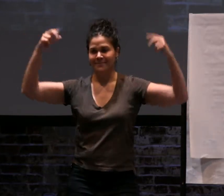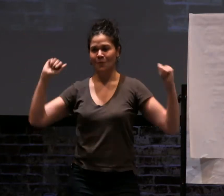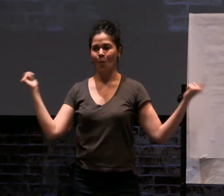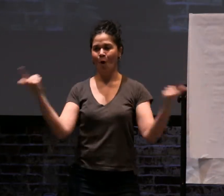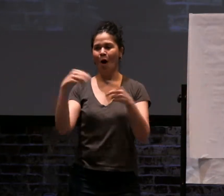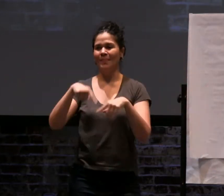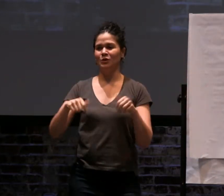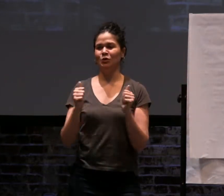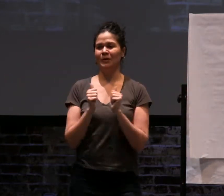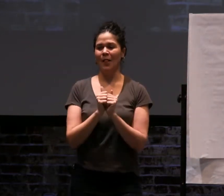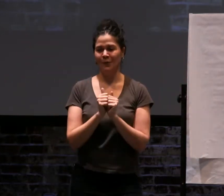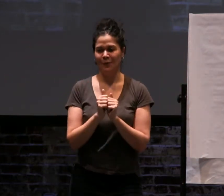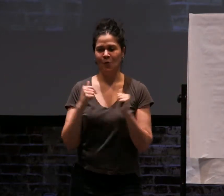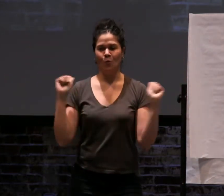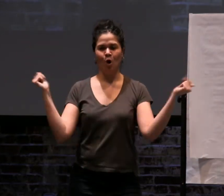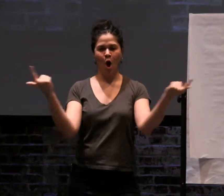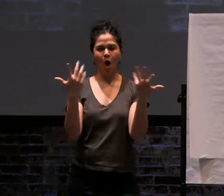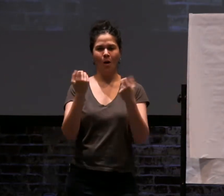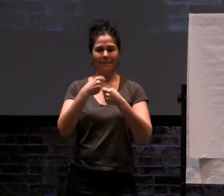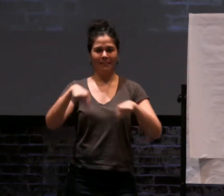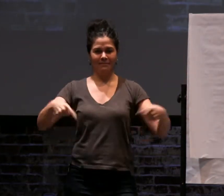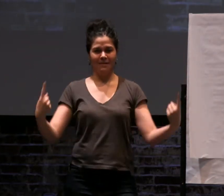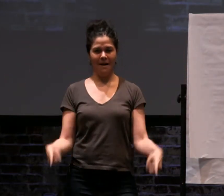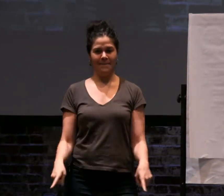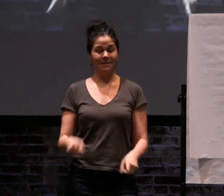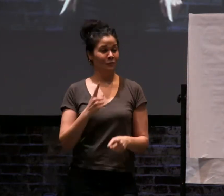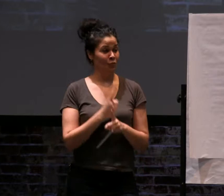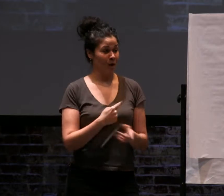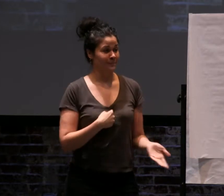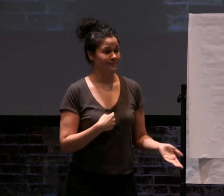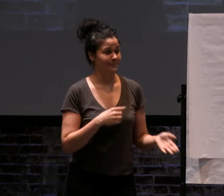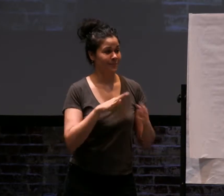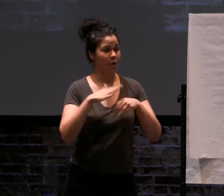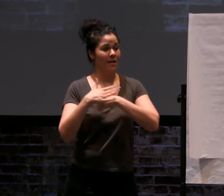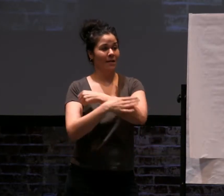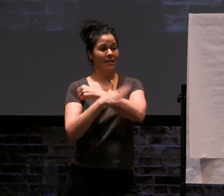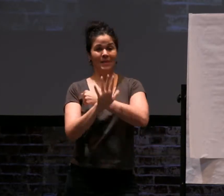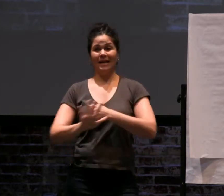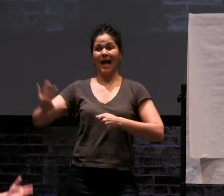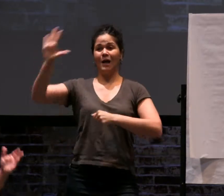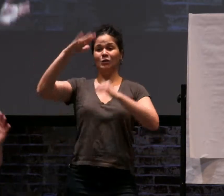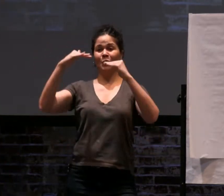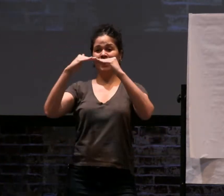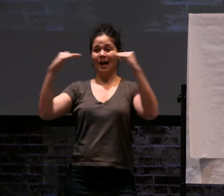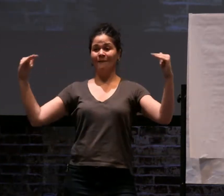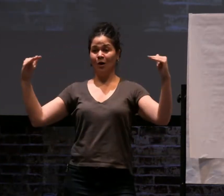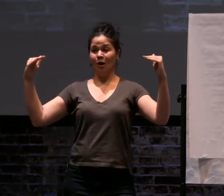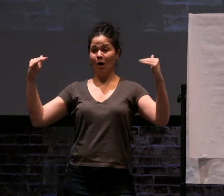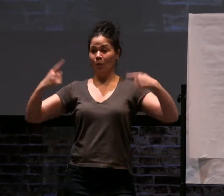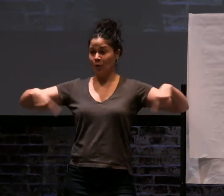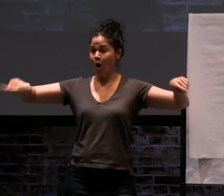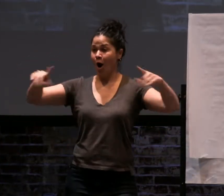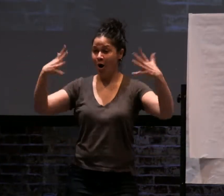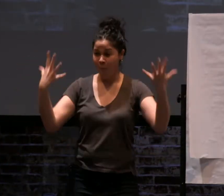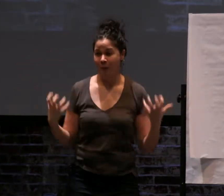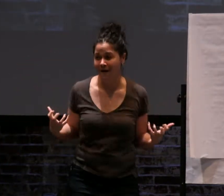And we all know how high the stakes are and how important it is to us that we make this happen.